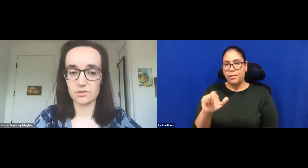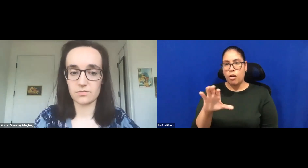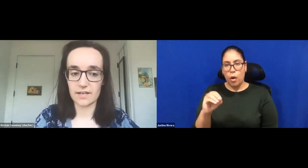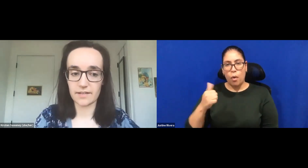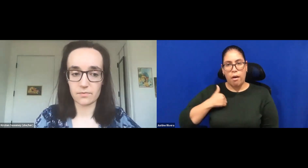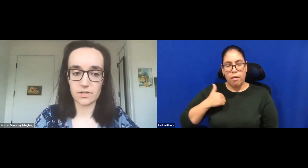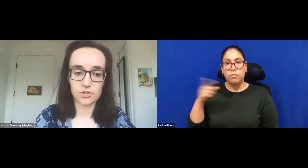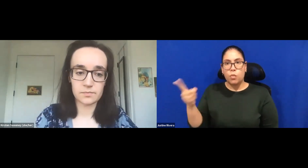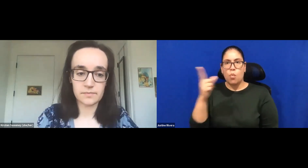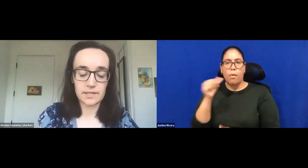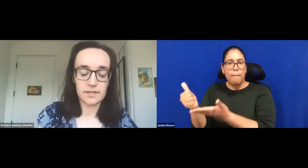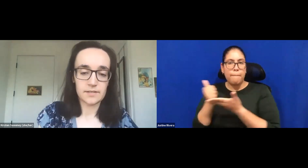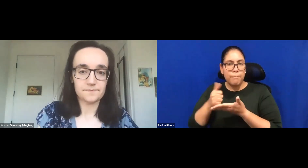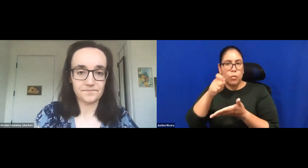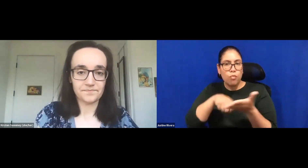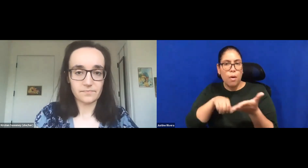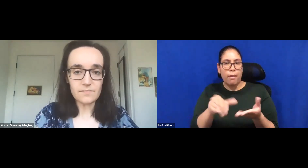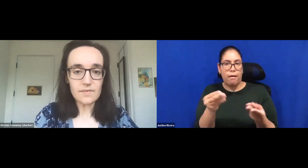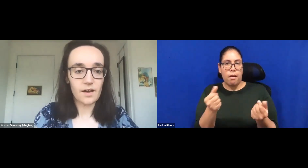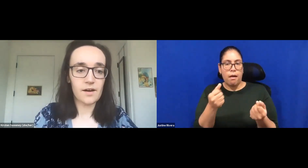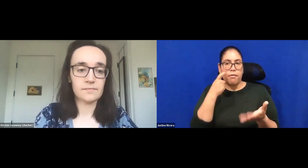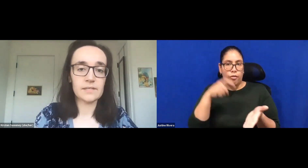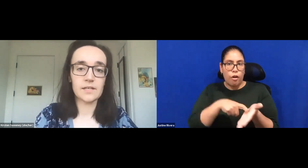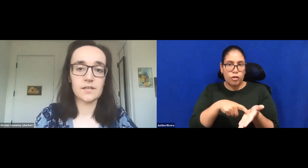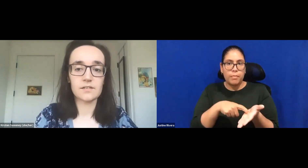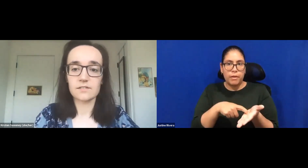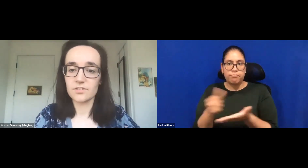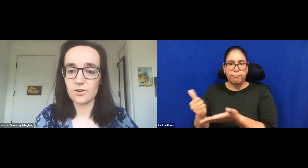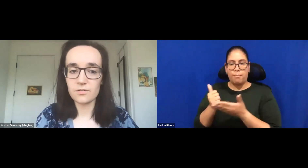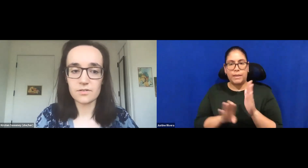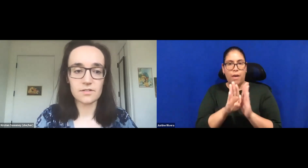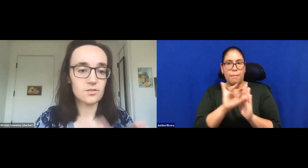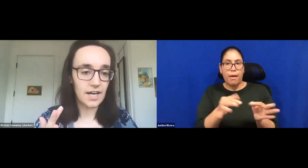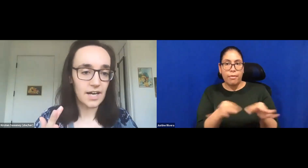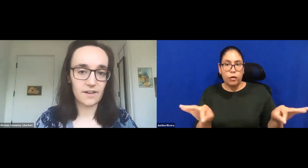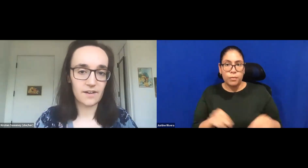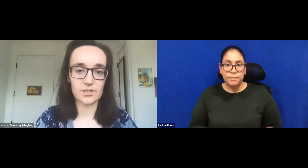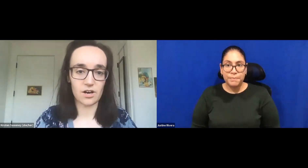us to use that language. So this whole time that I've been